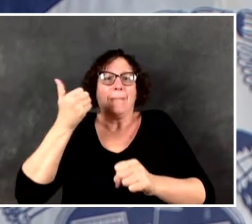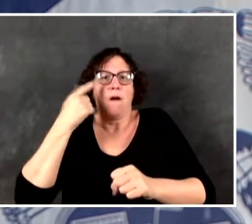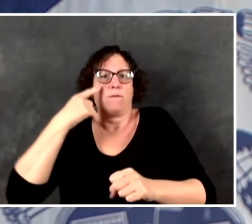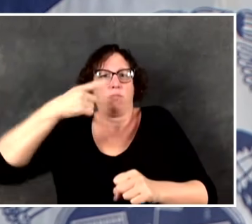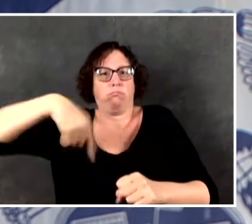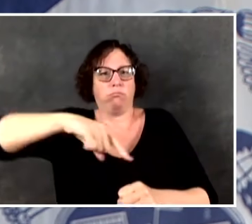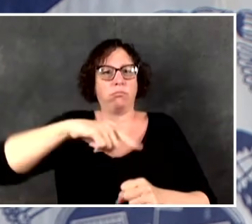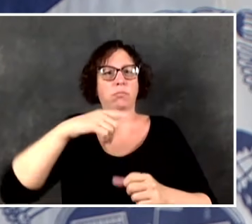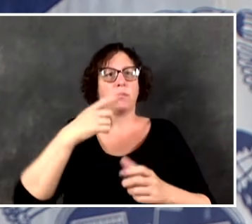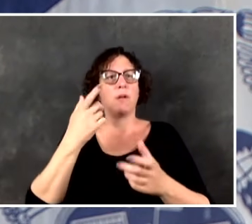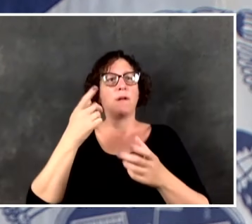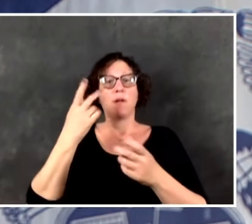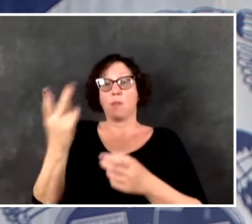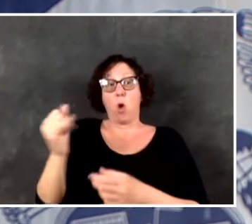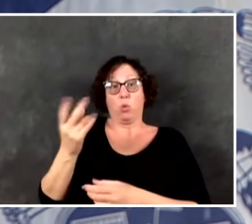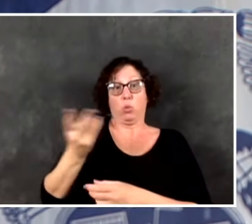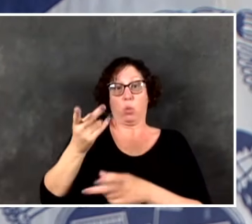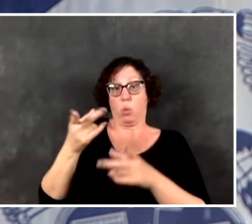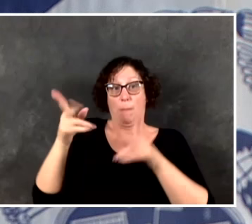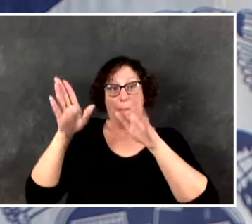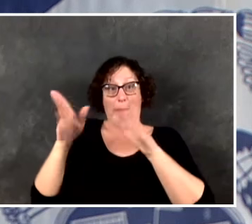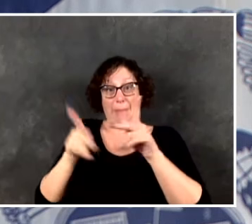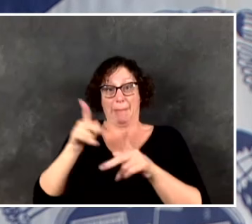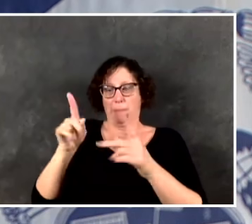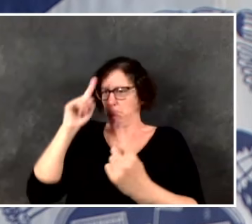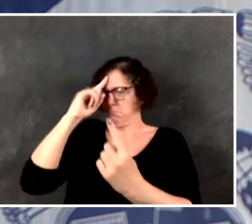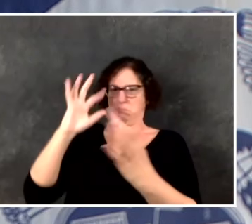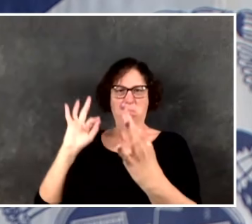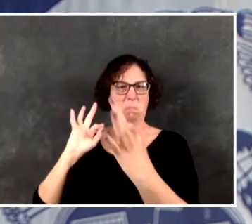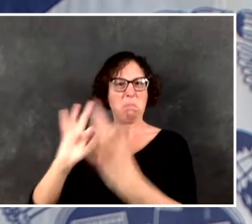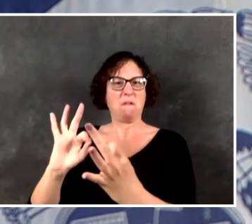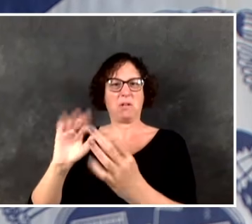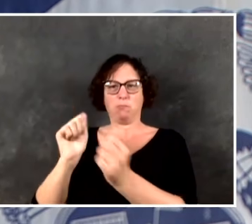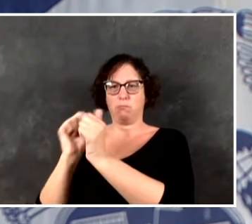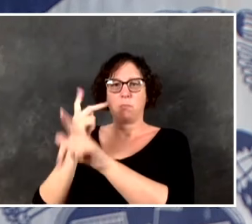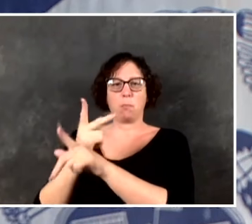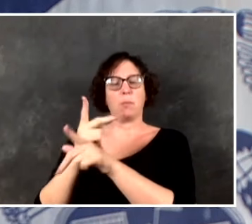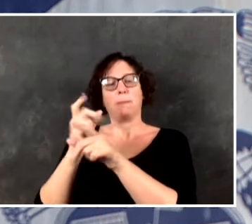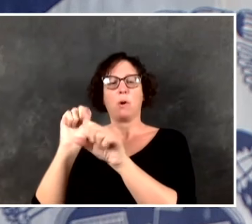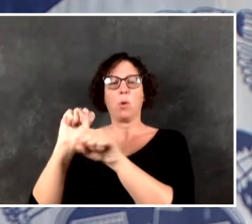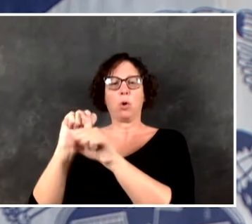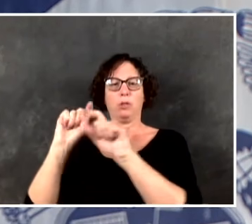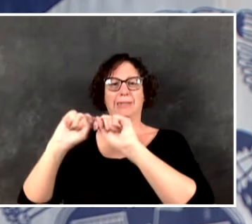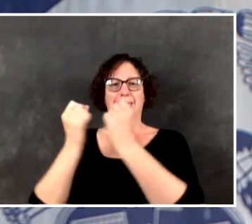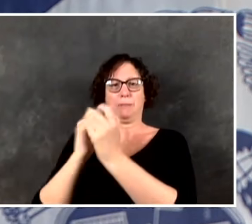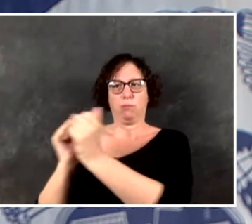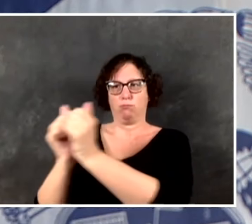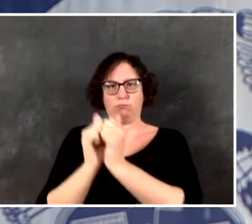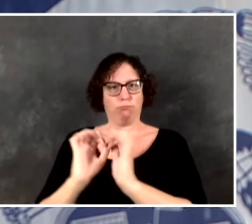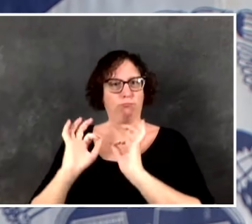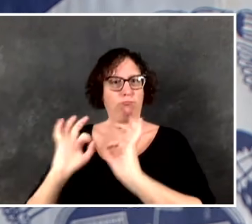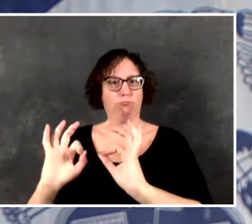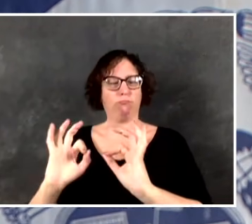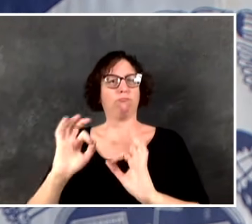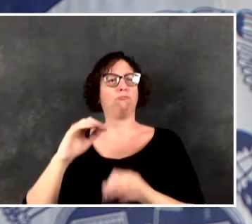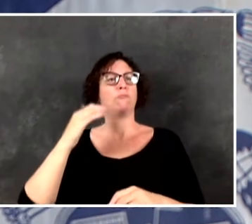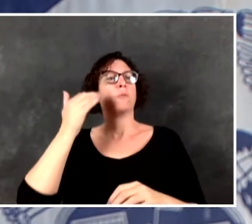THE TWO OF THEM WERE THE PERFECT PEOPLE TO BRING THIS LARGER EFFORT TOGETHER. THEY BOTH HAVE